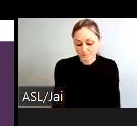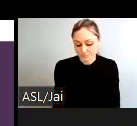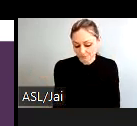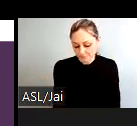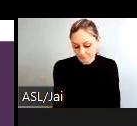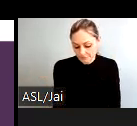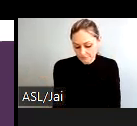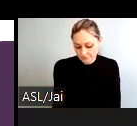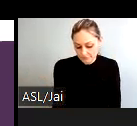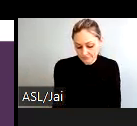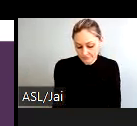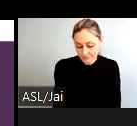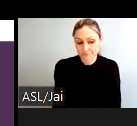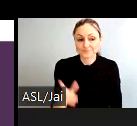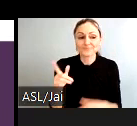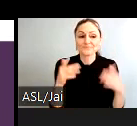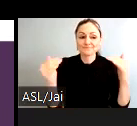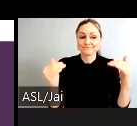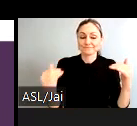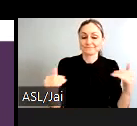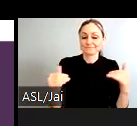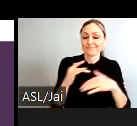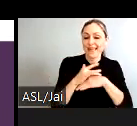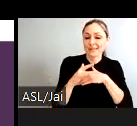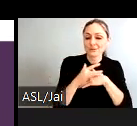Eligibility. Eligible candidates for